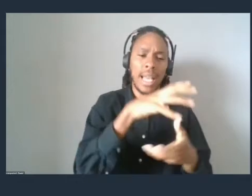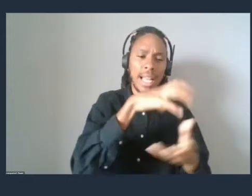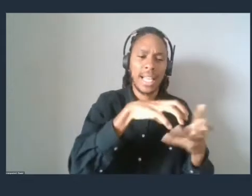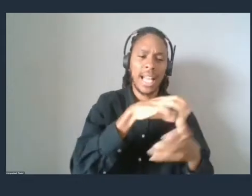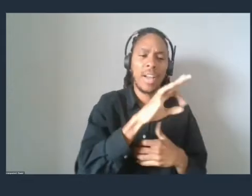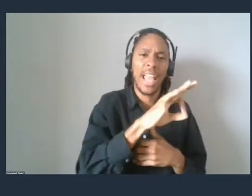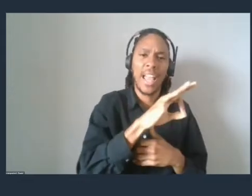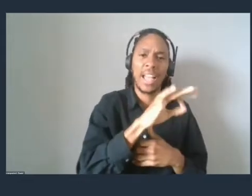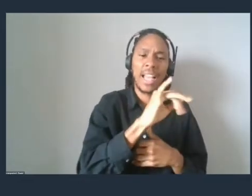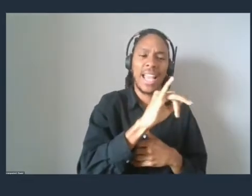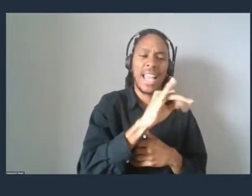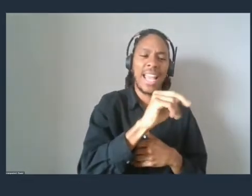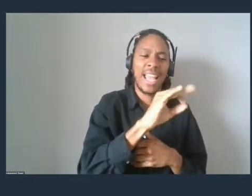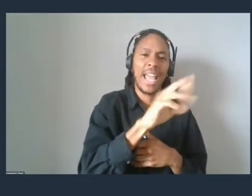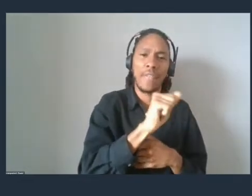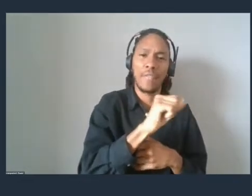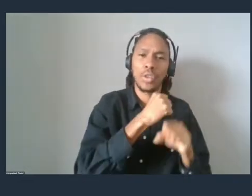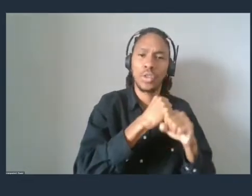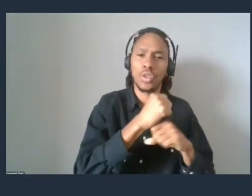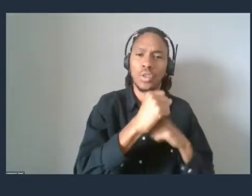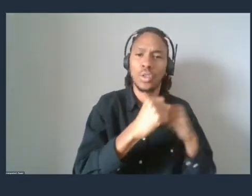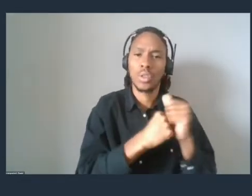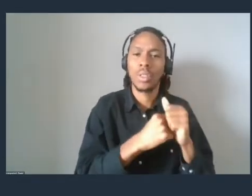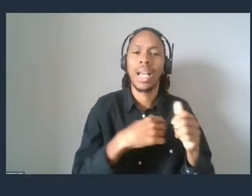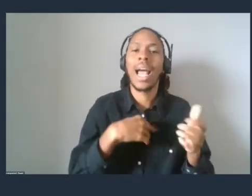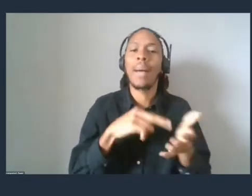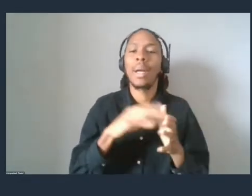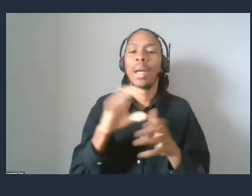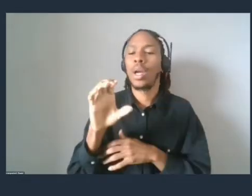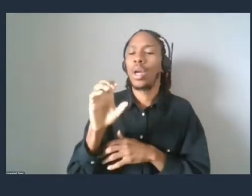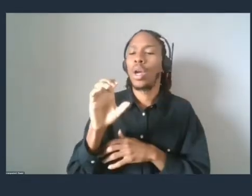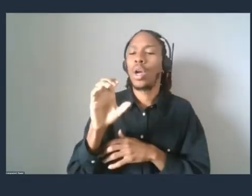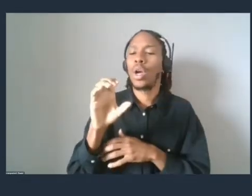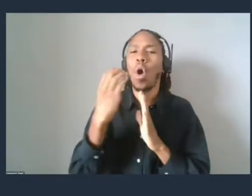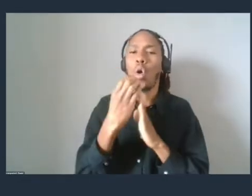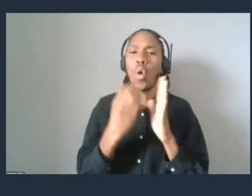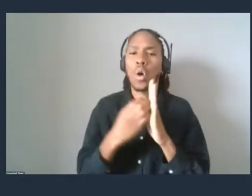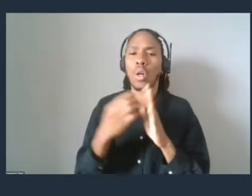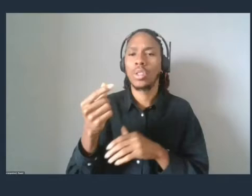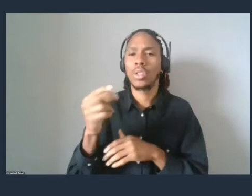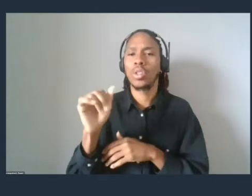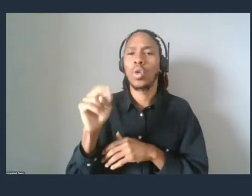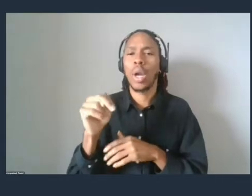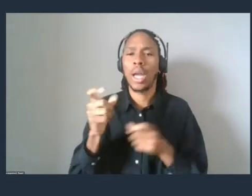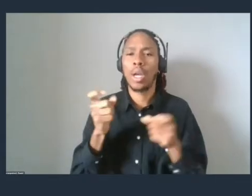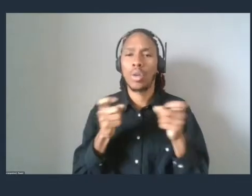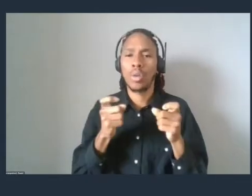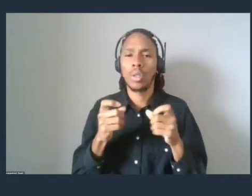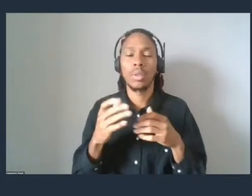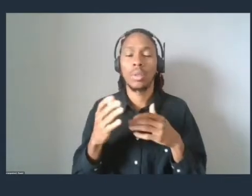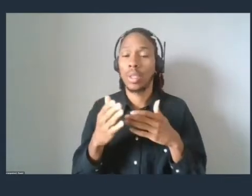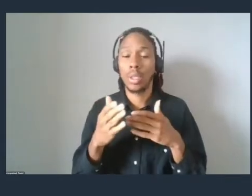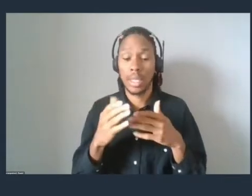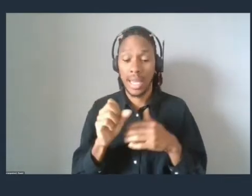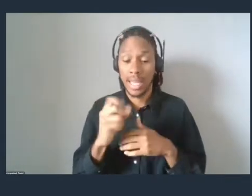I kind of mean course grained controls, right? Regard this S3 bucket as a thing,